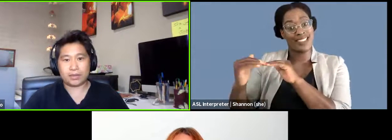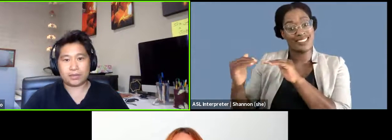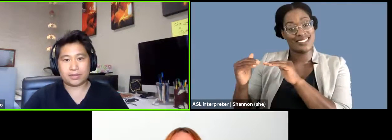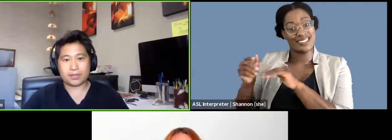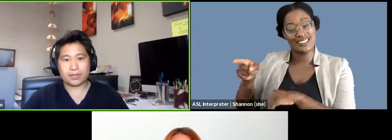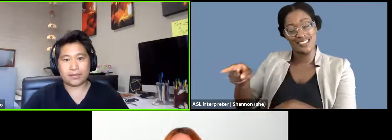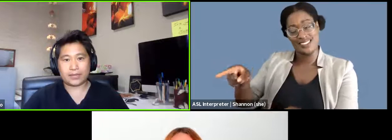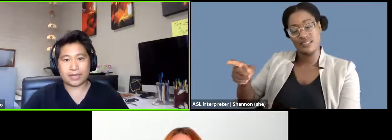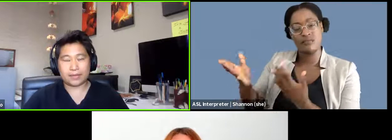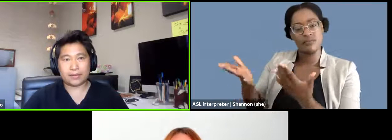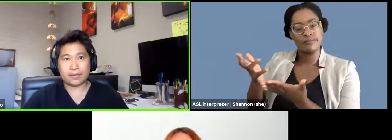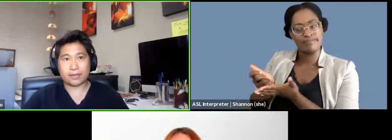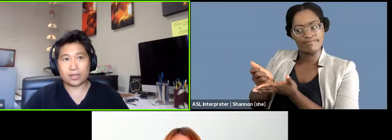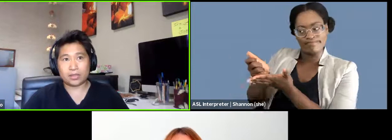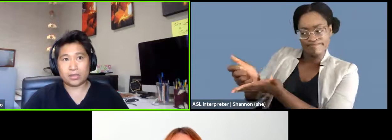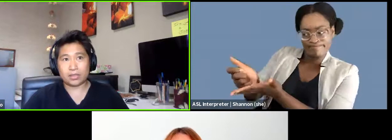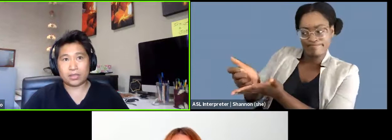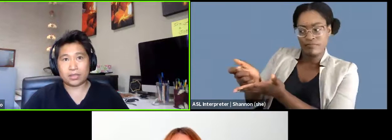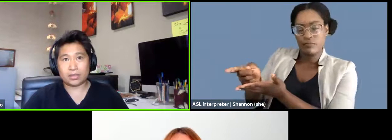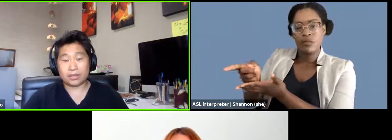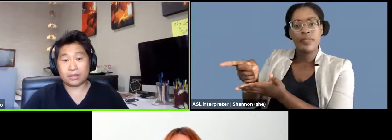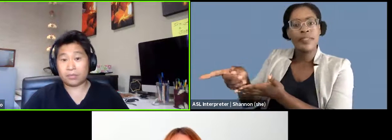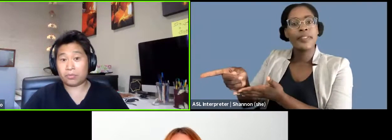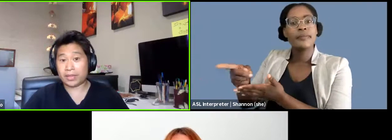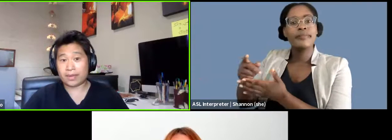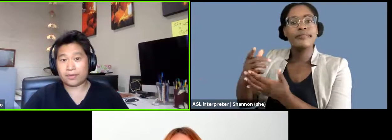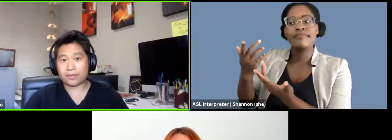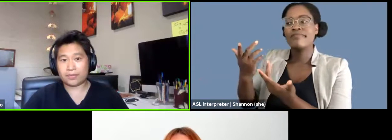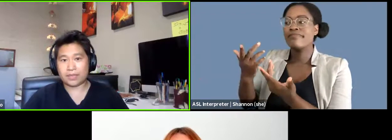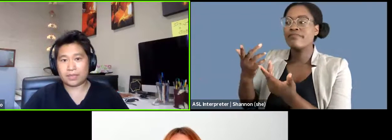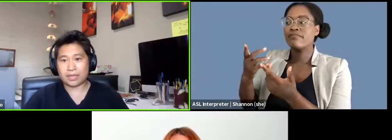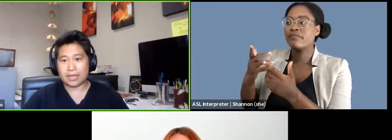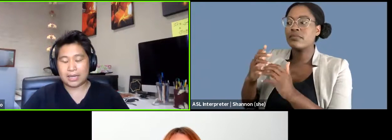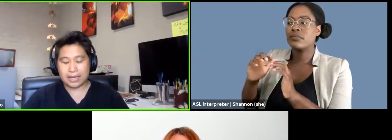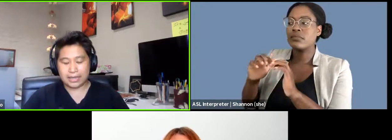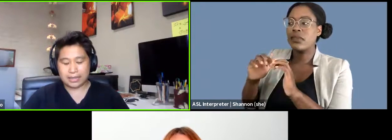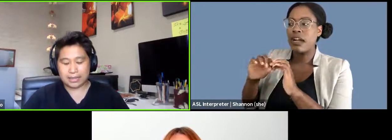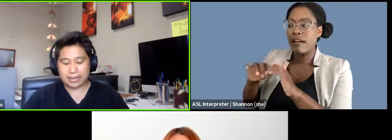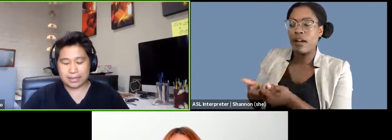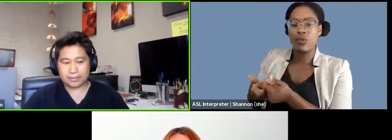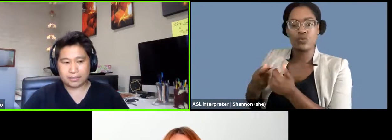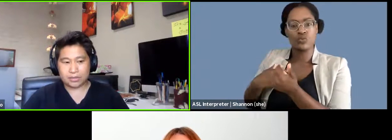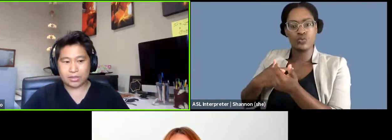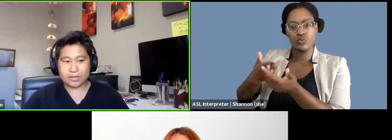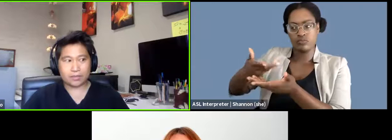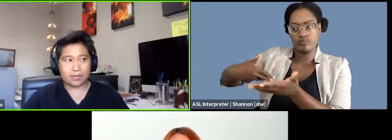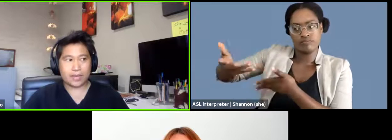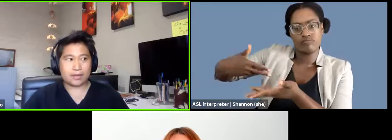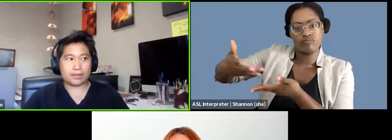with C-level executives. I feel that she took the really heavy lifting. She did it without